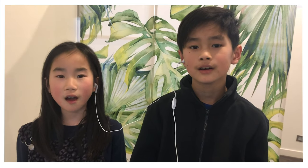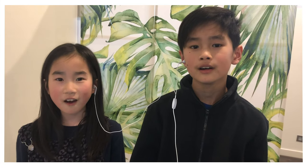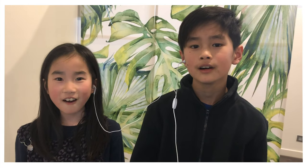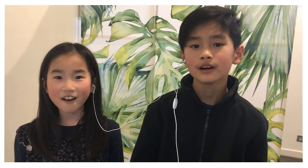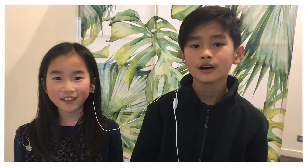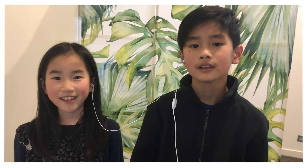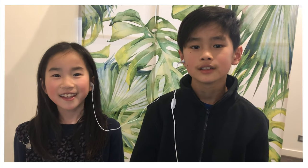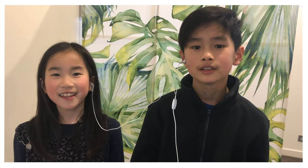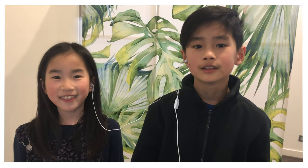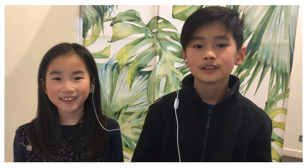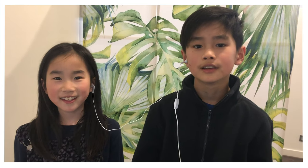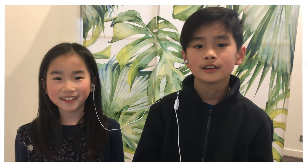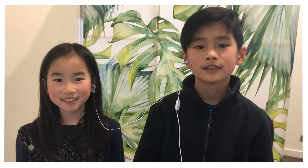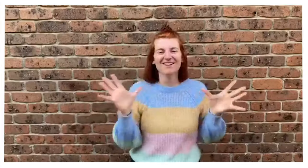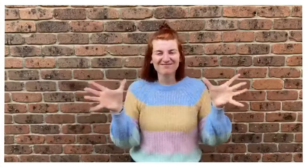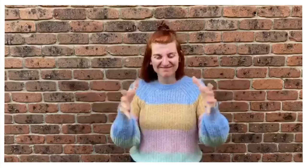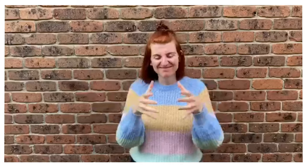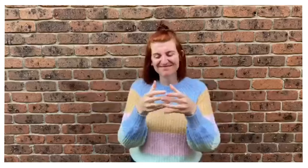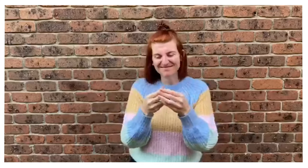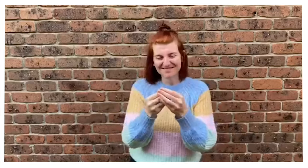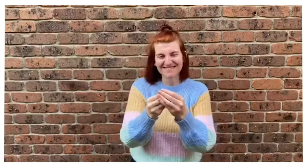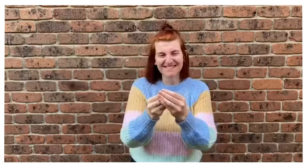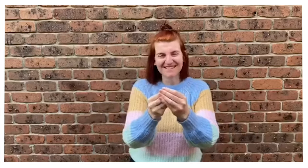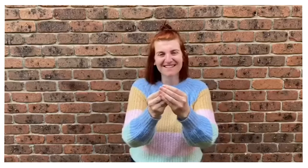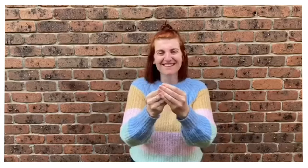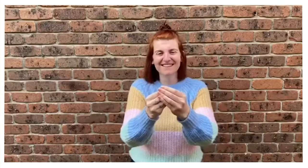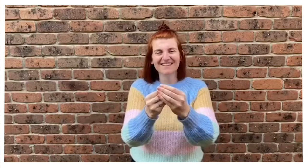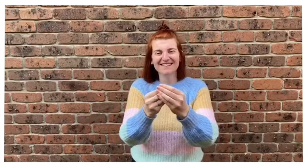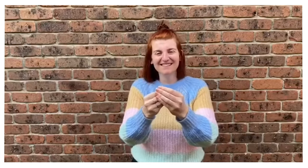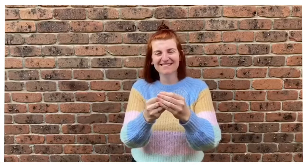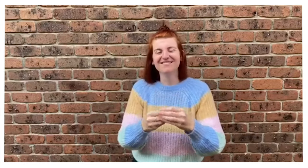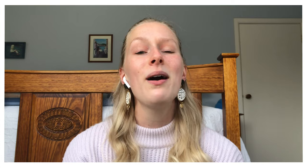we’re all in this together.